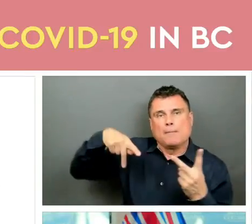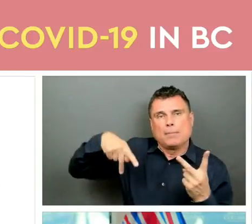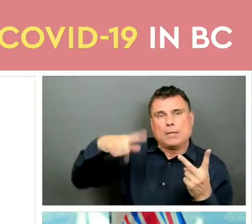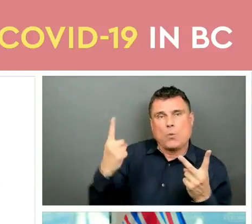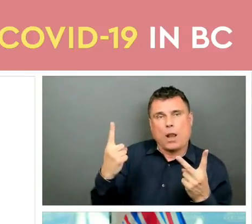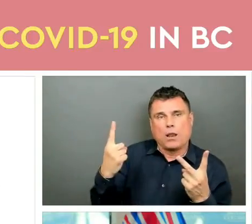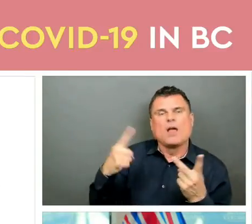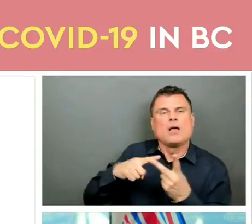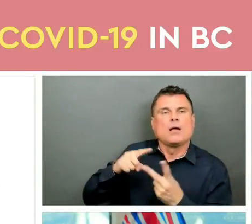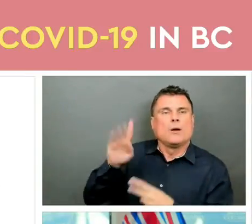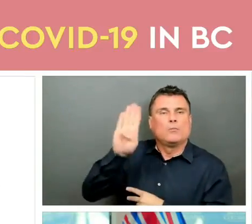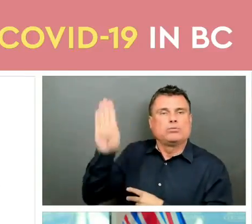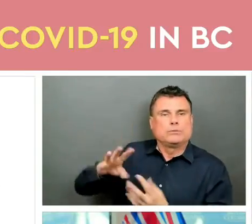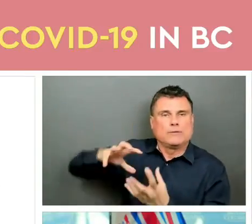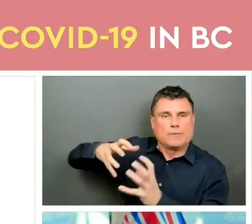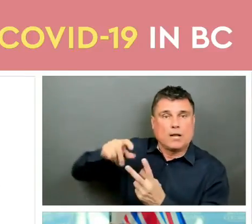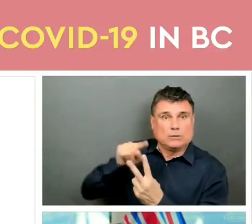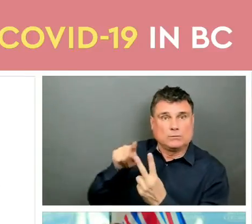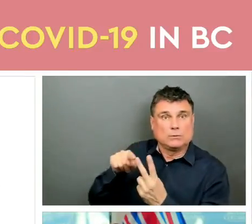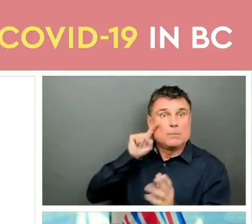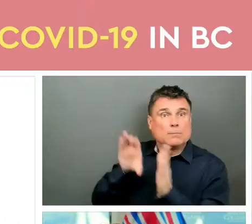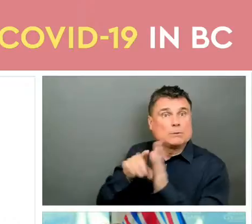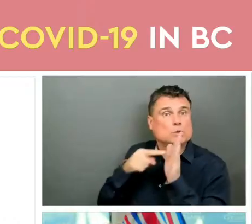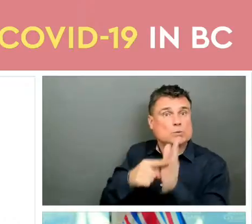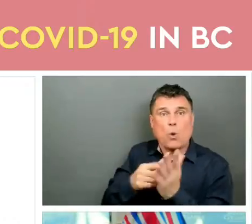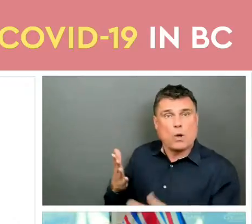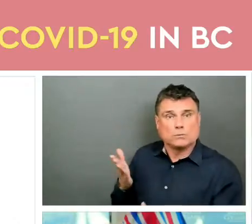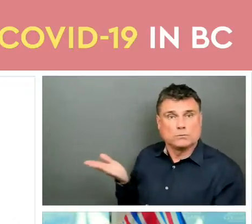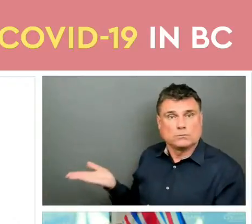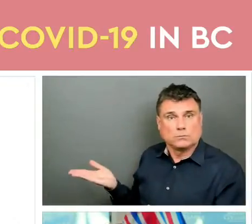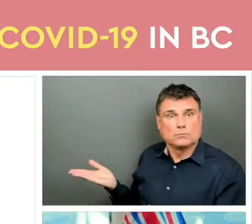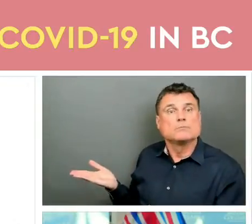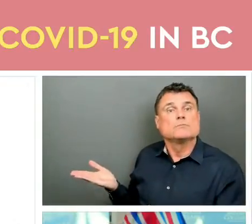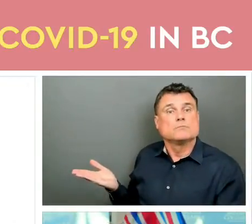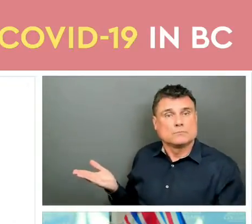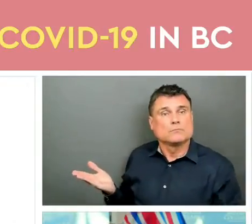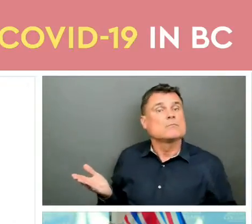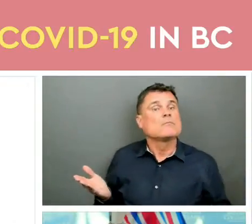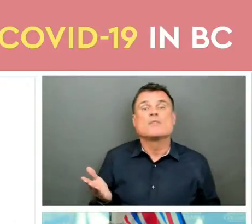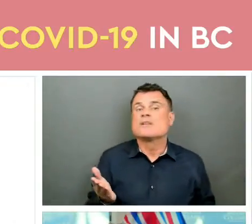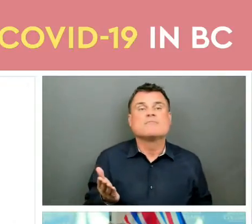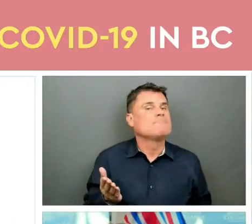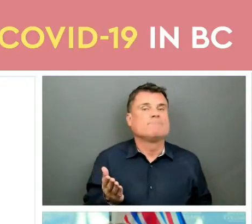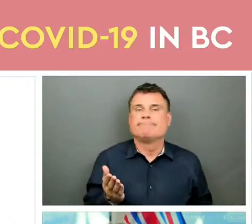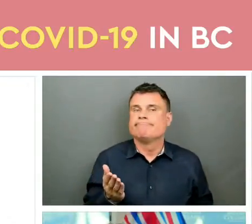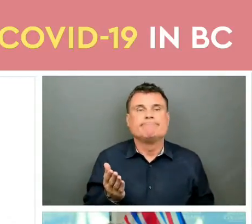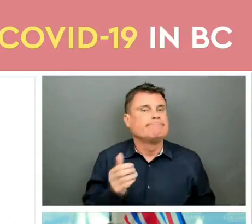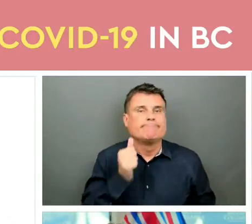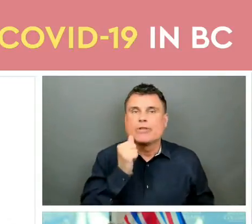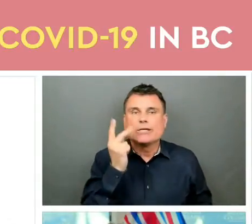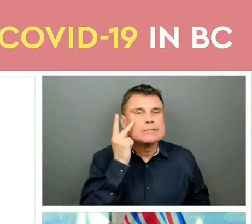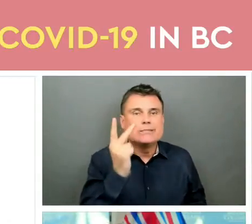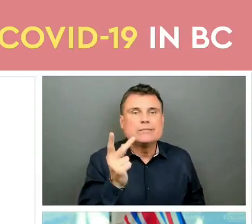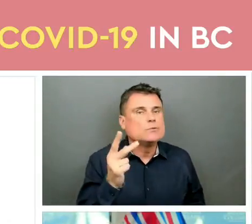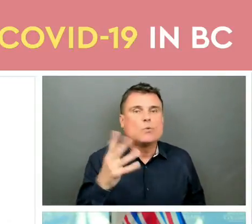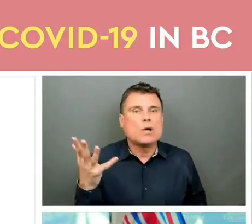that for the most part we are not seeing an increase rate of hospitalization by age. The one exception